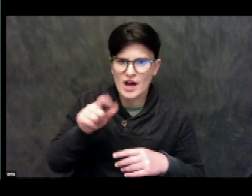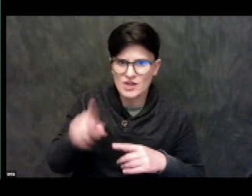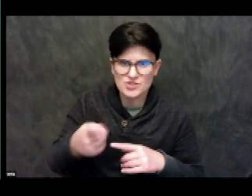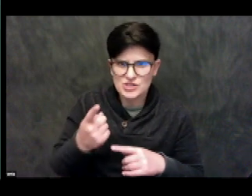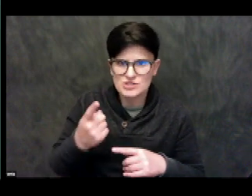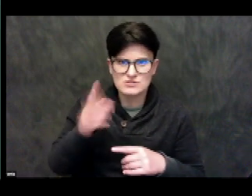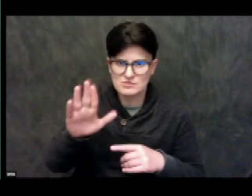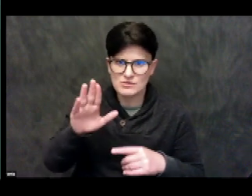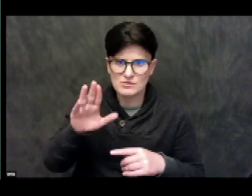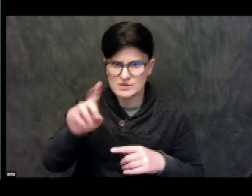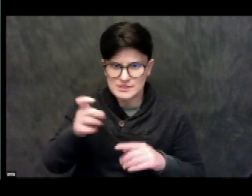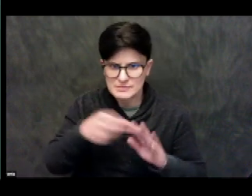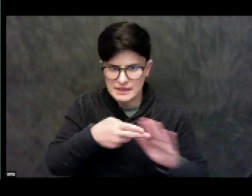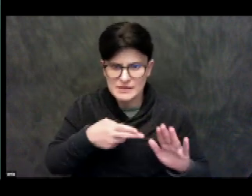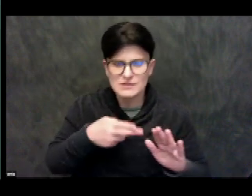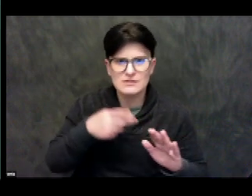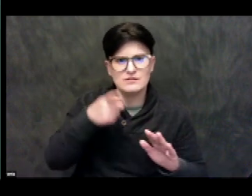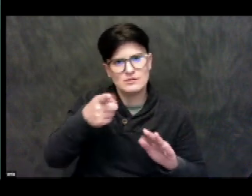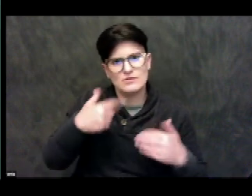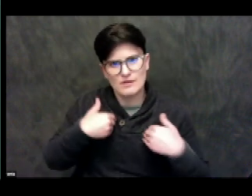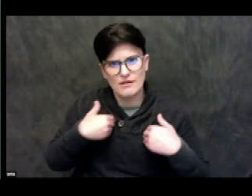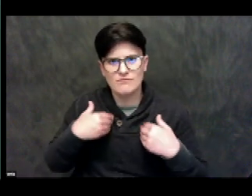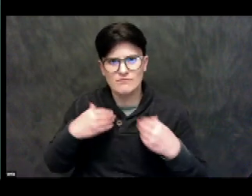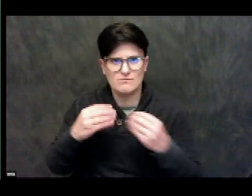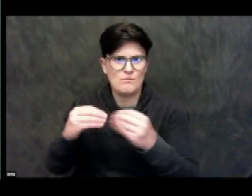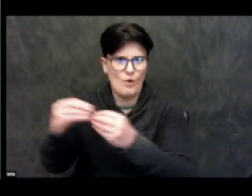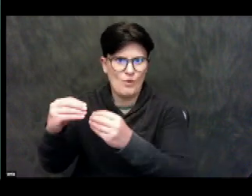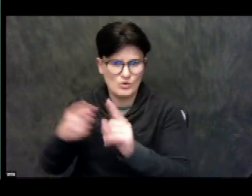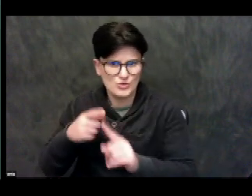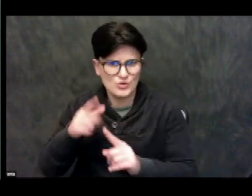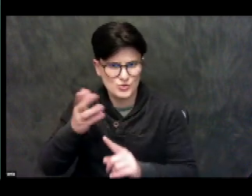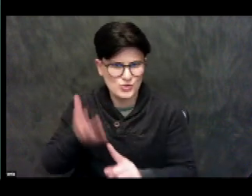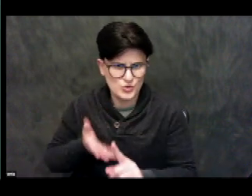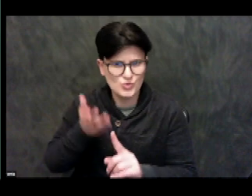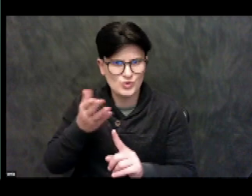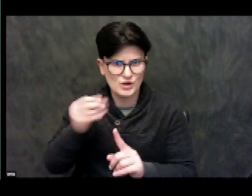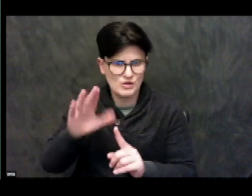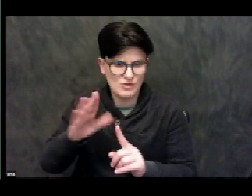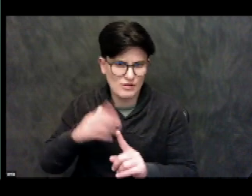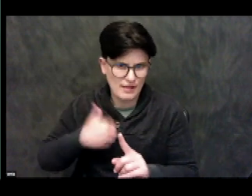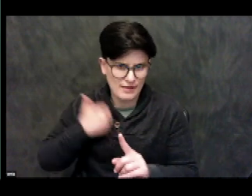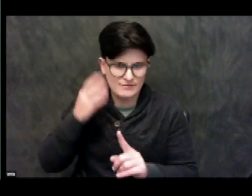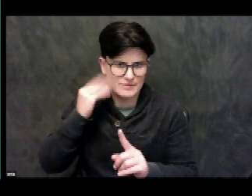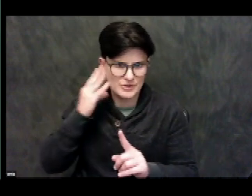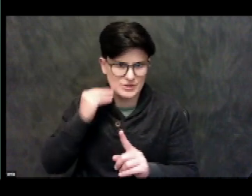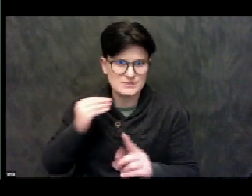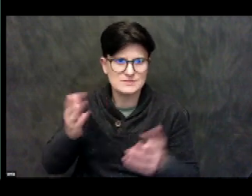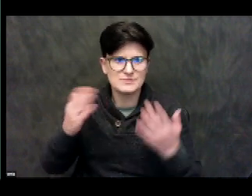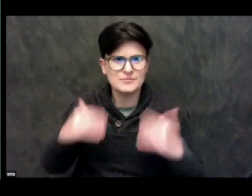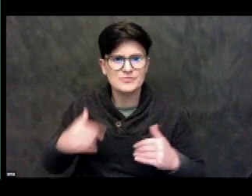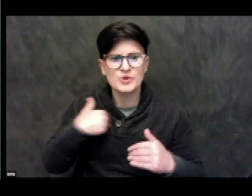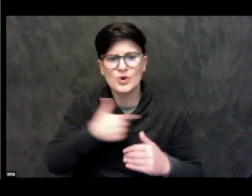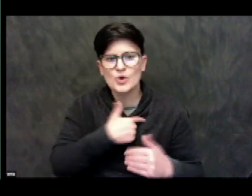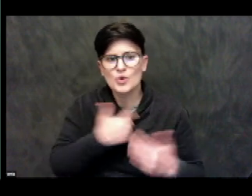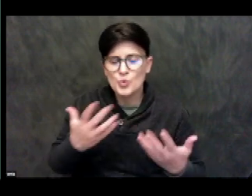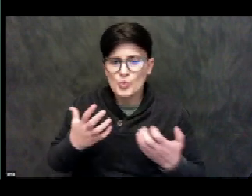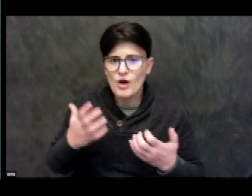Labor and delivery is another area where we would like everyone to be trained really well to provide care for people are not.